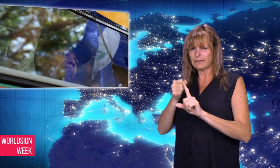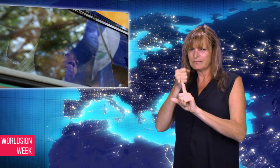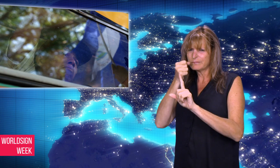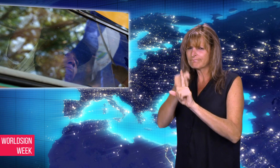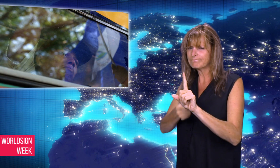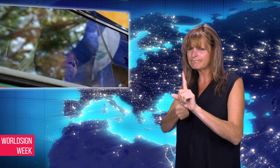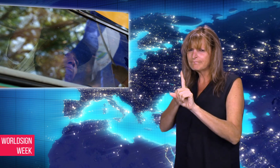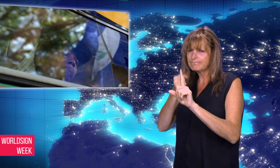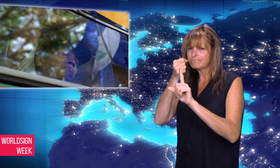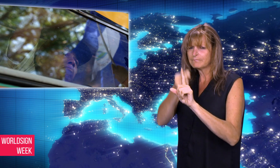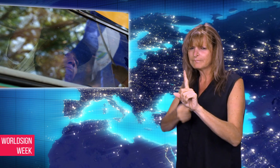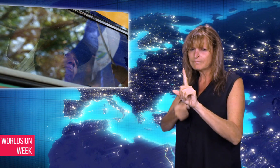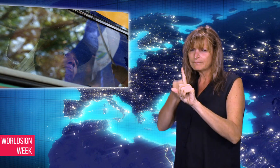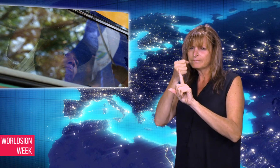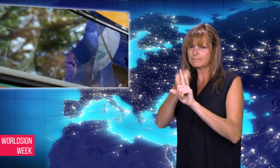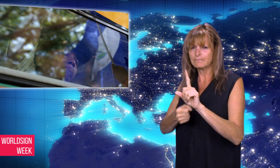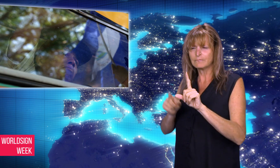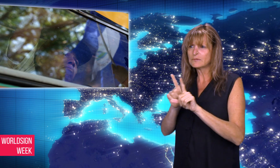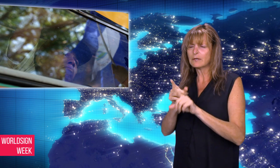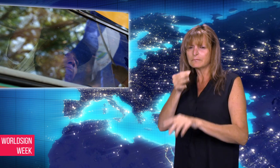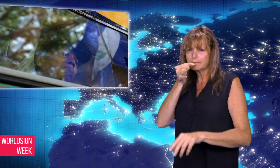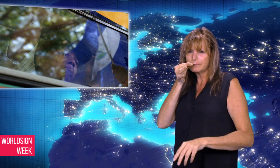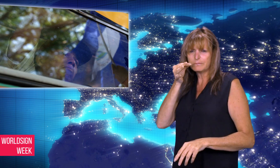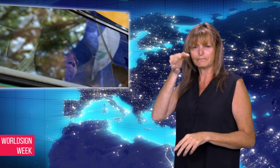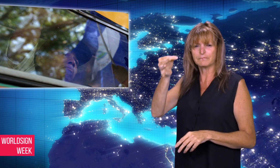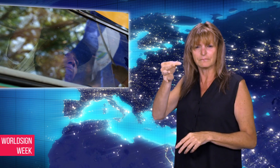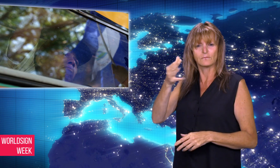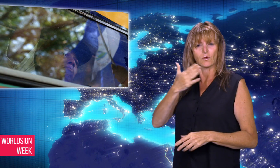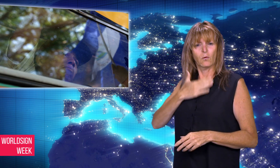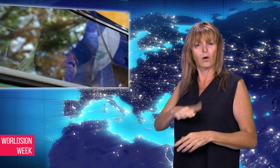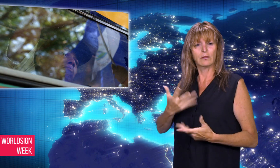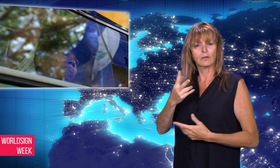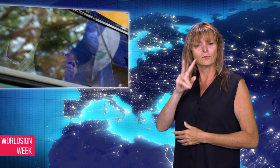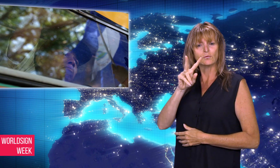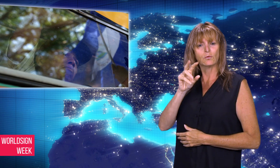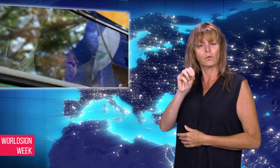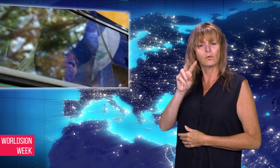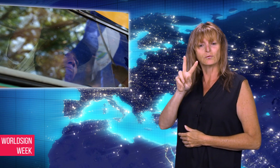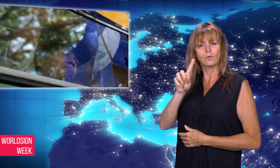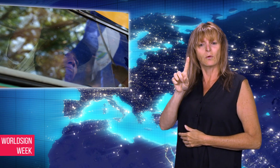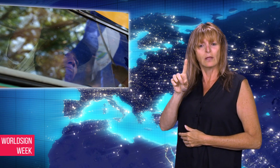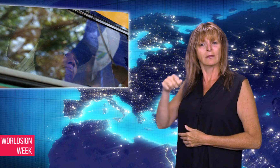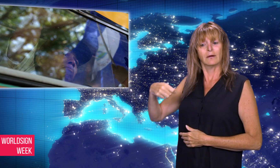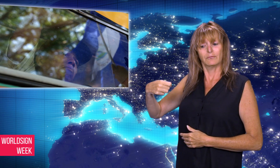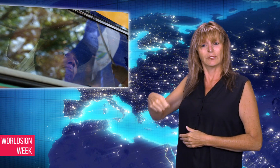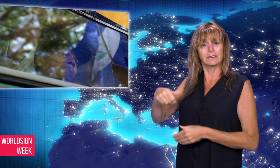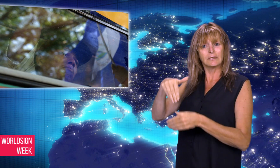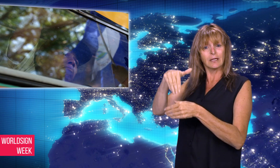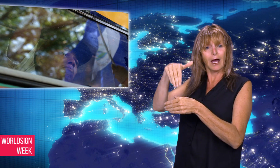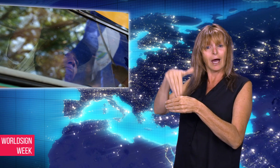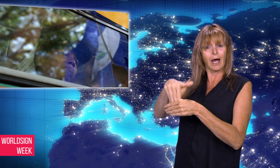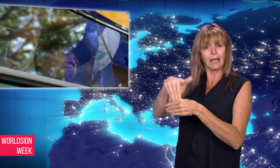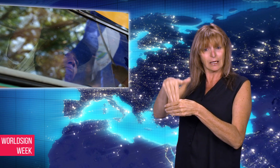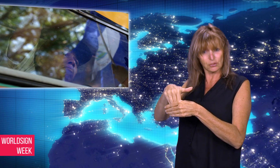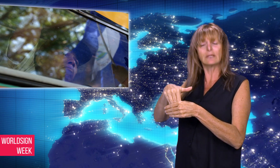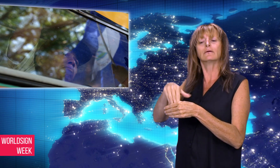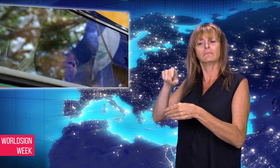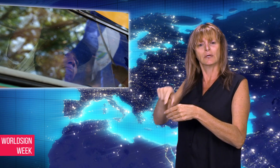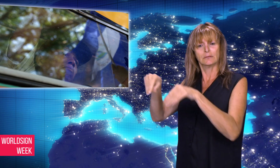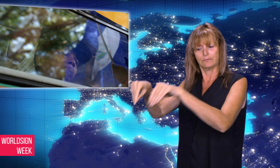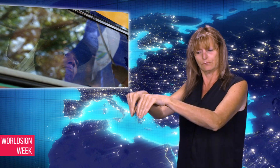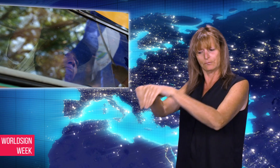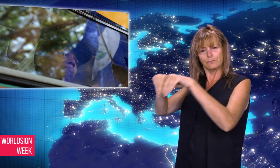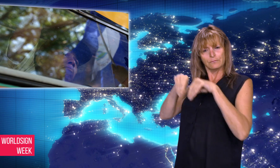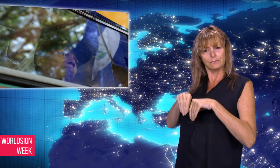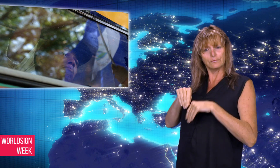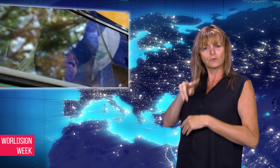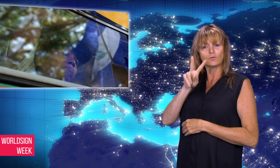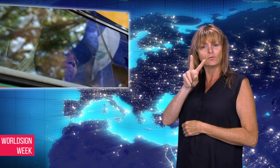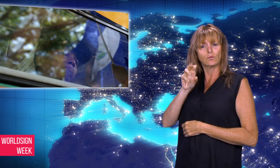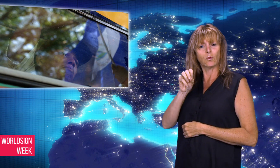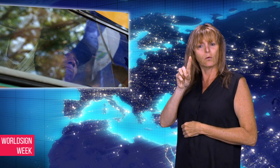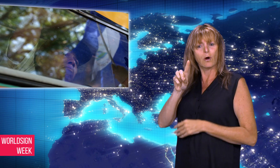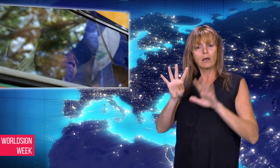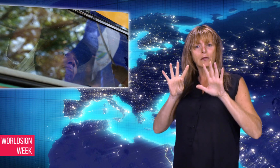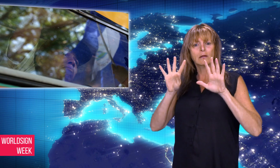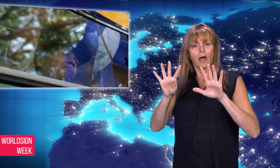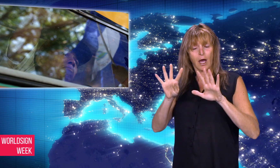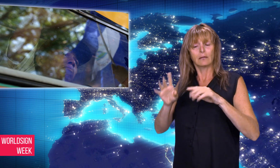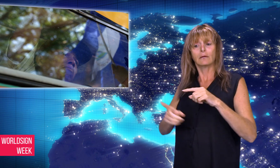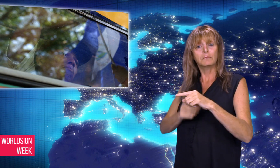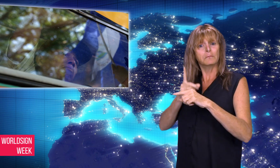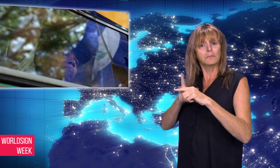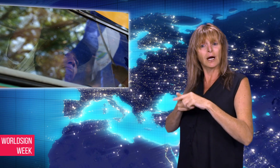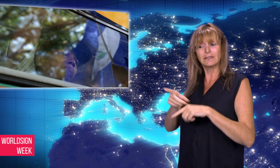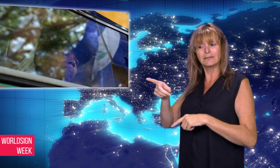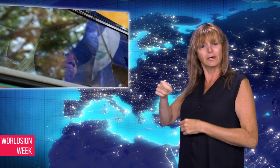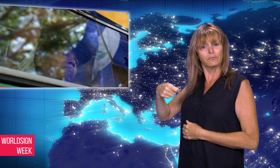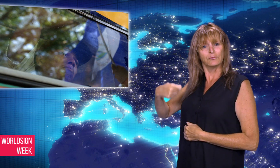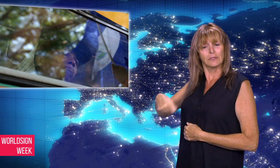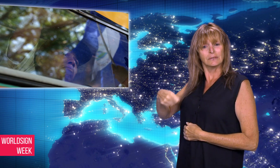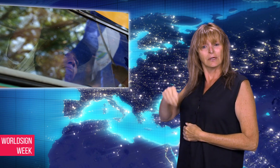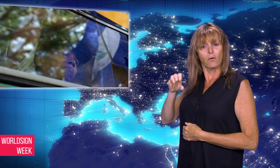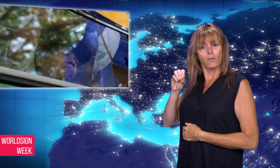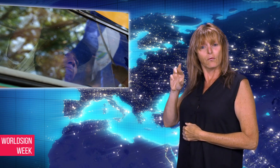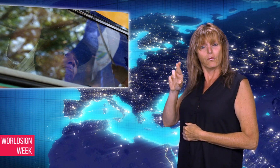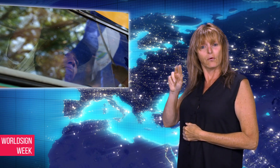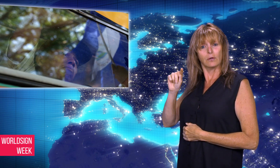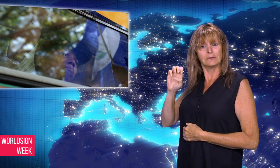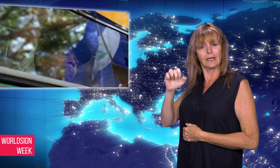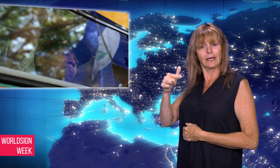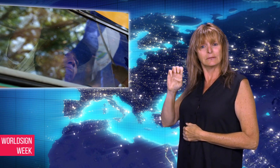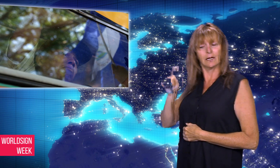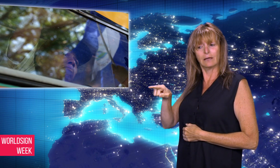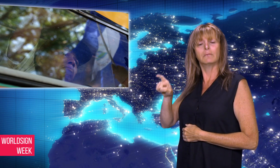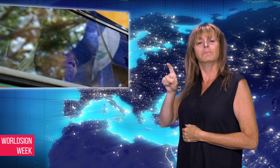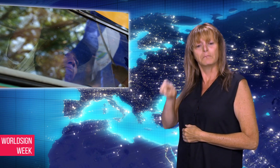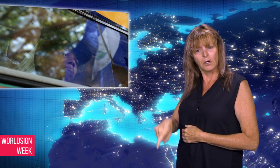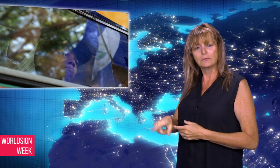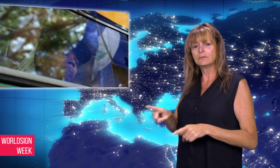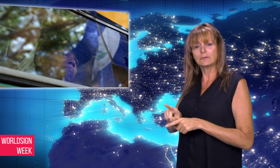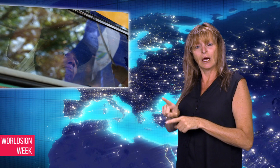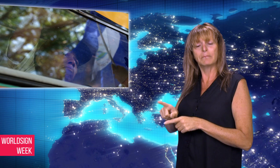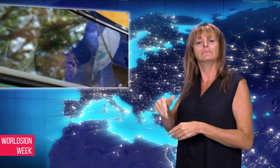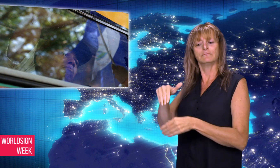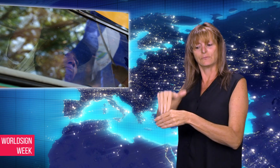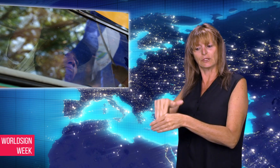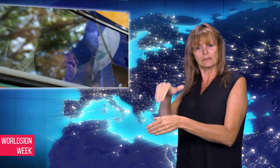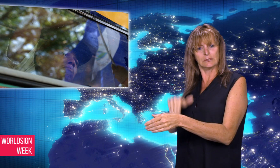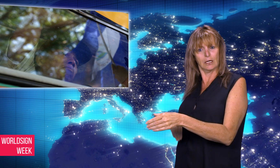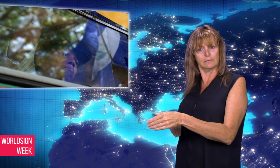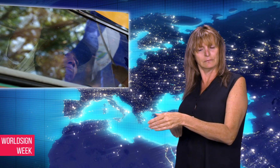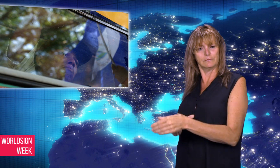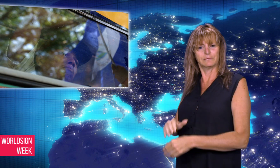2019, and called for Ortega’s resignation.